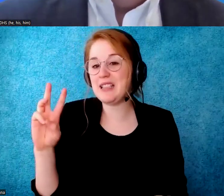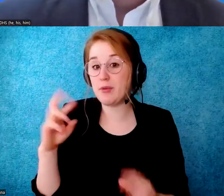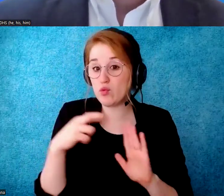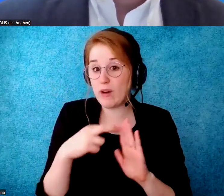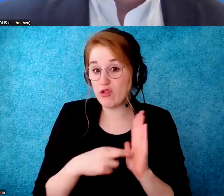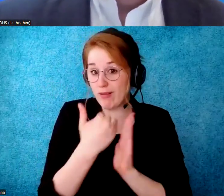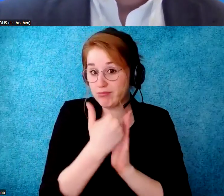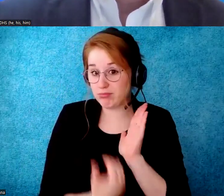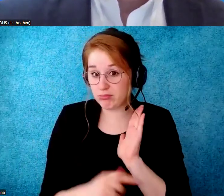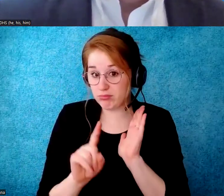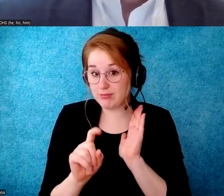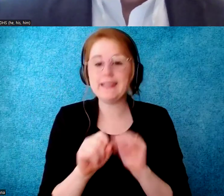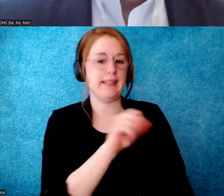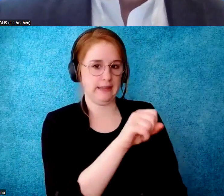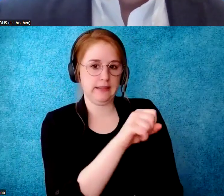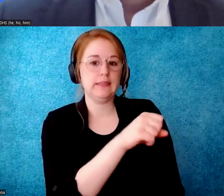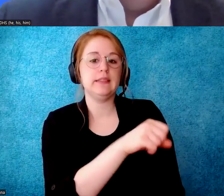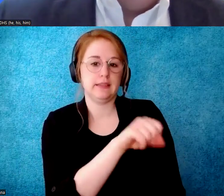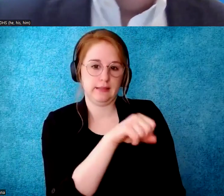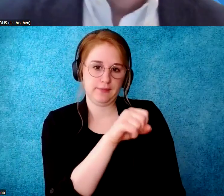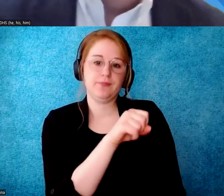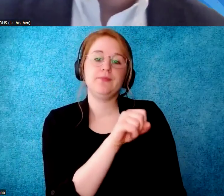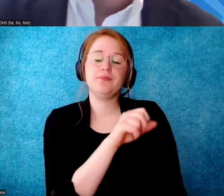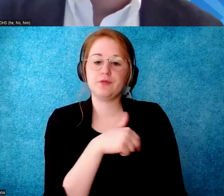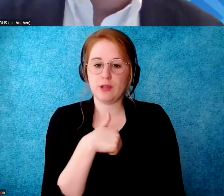Yes, we do. And we also, we have a new project,